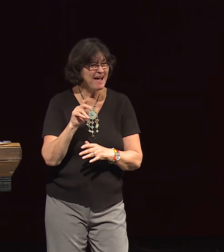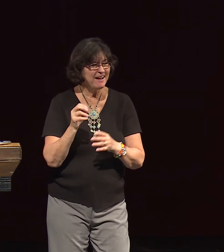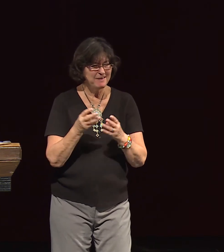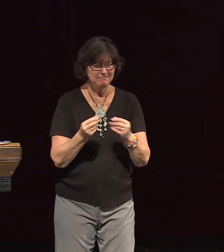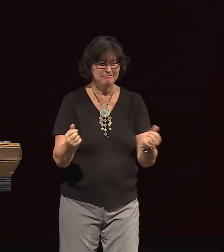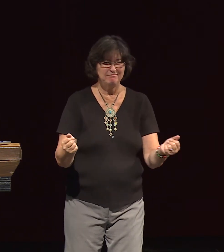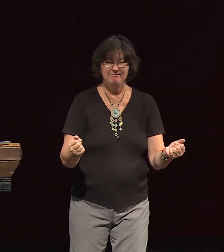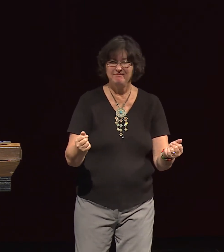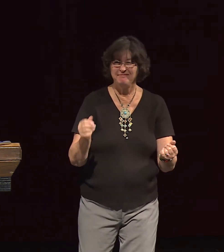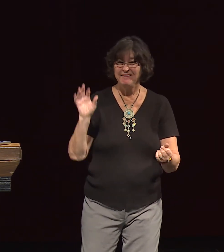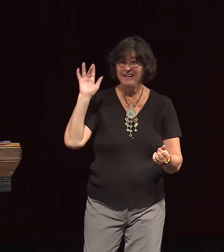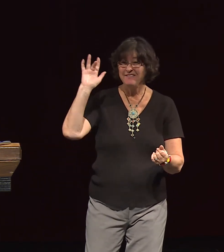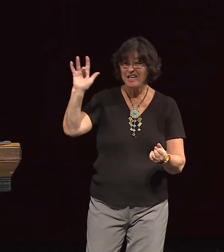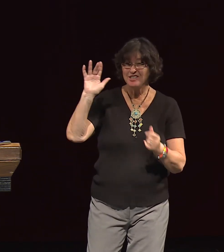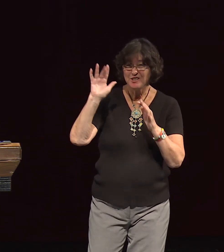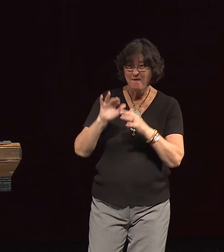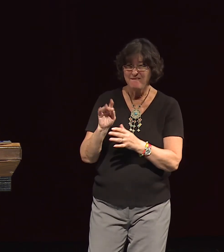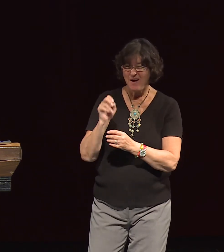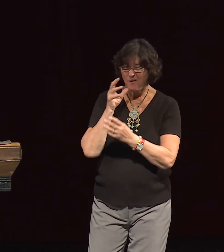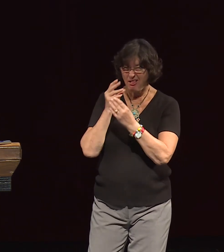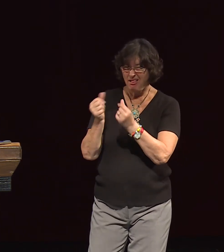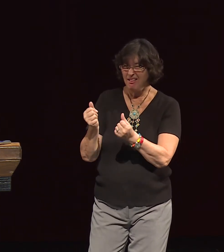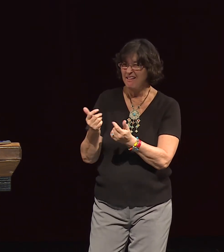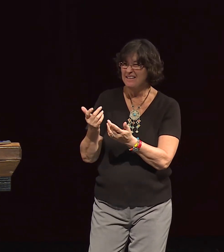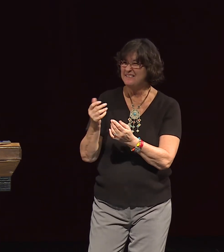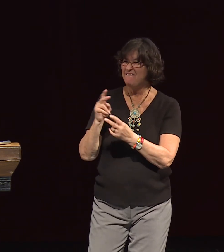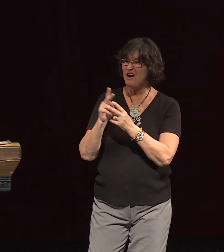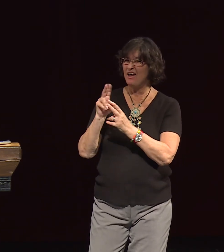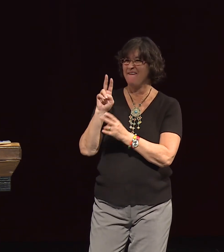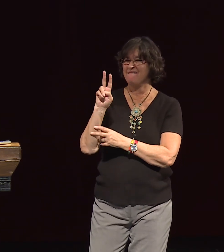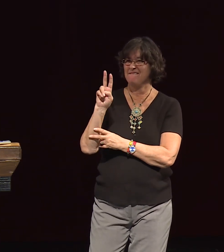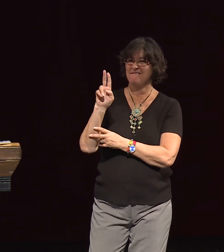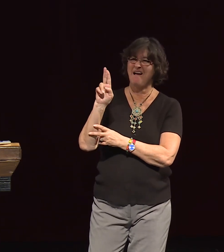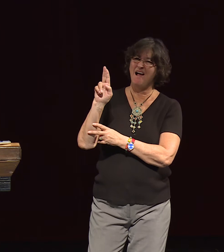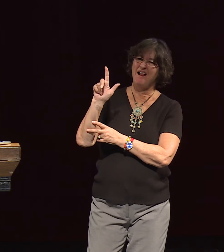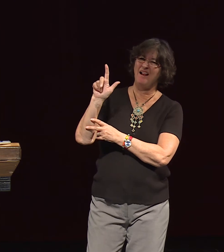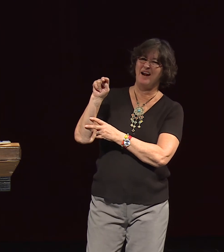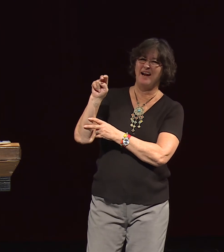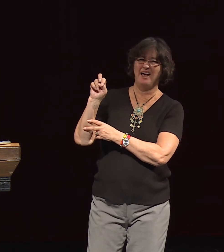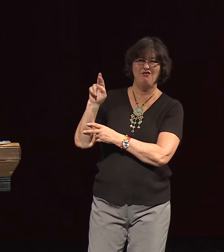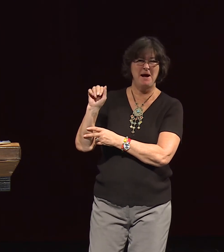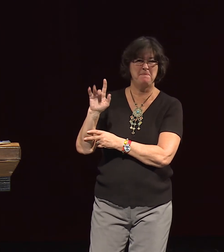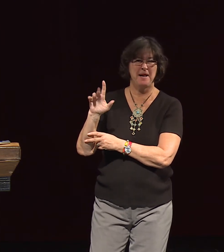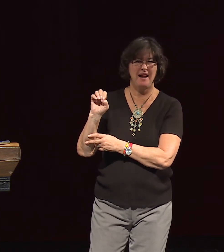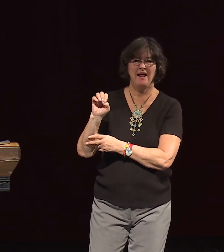Obviously, it will melt. One snowflake is completely vulnerable.